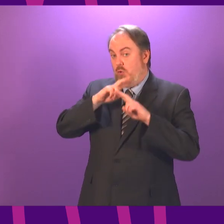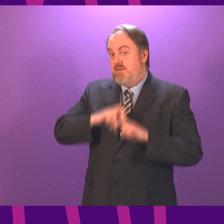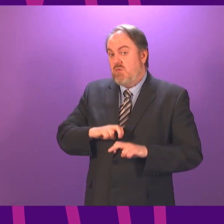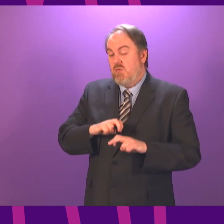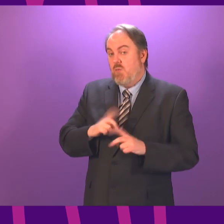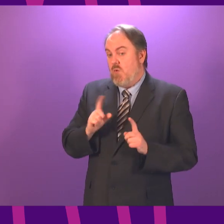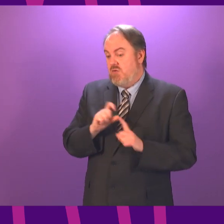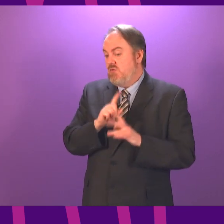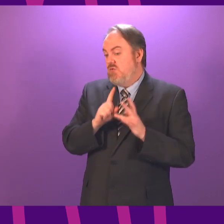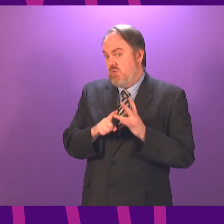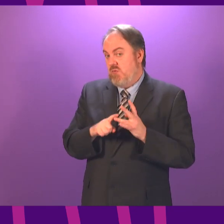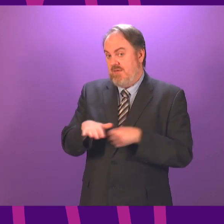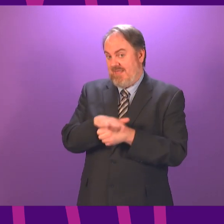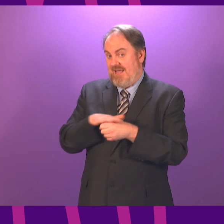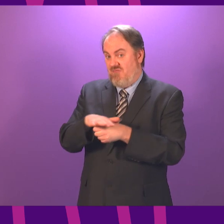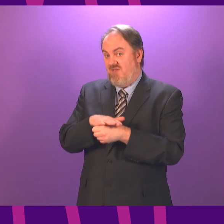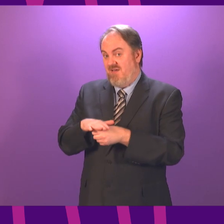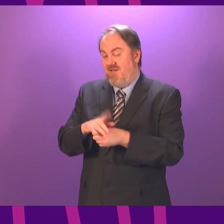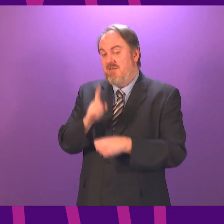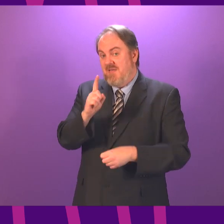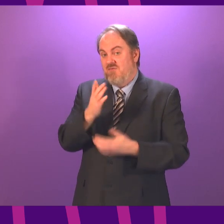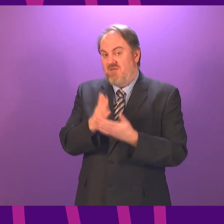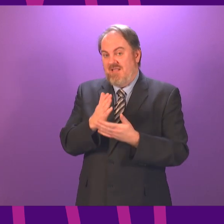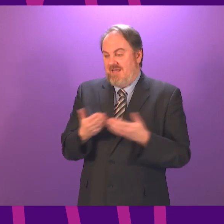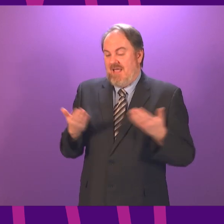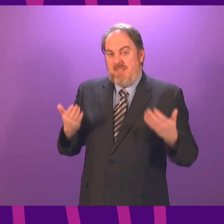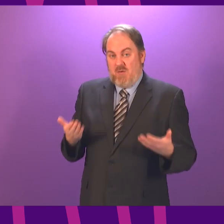action. However, it is important to point out right now that, as the member knows, there